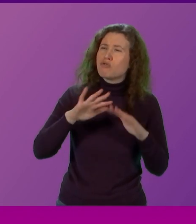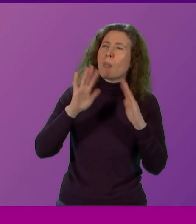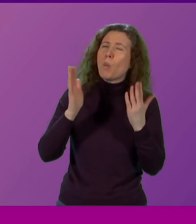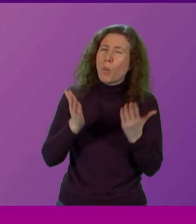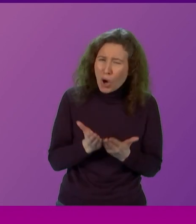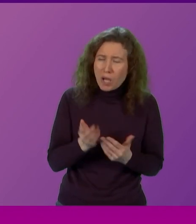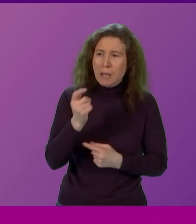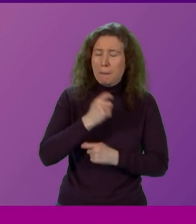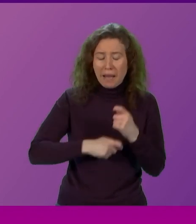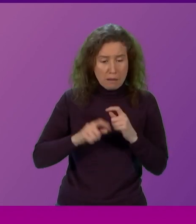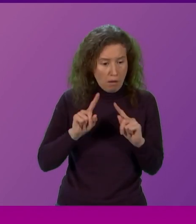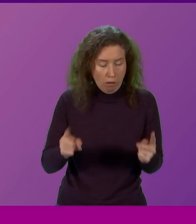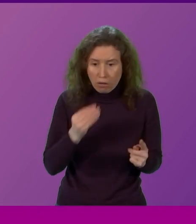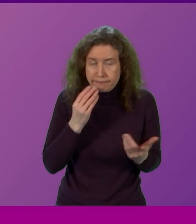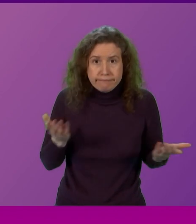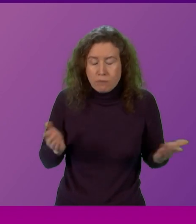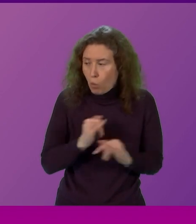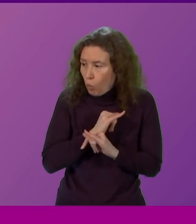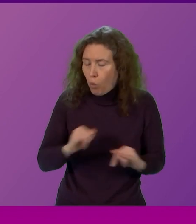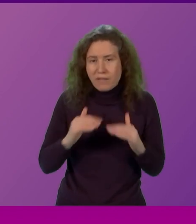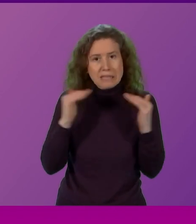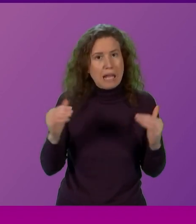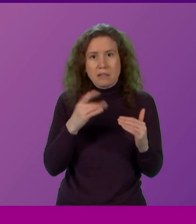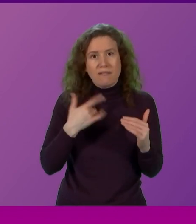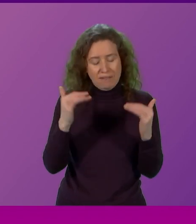to face that dire standard of living?